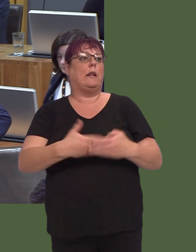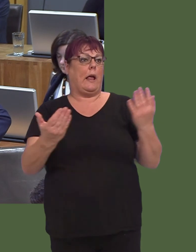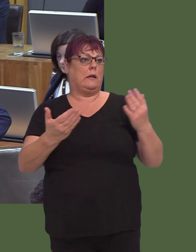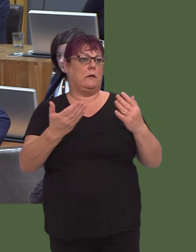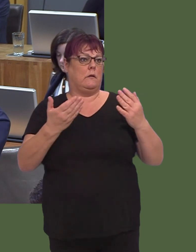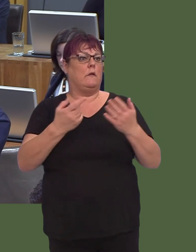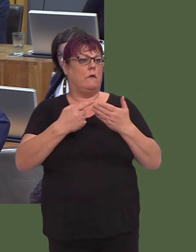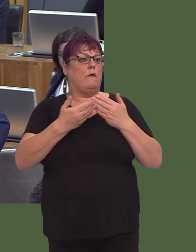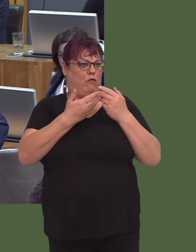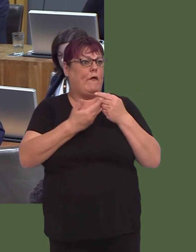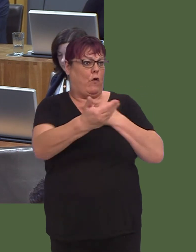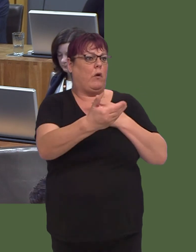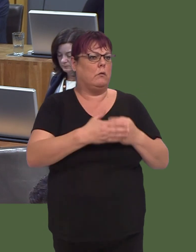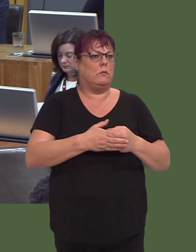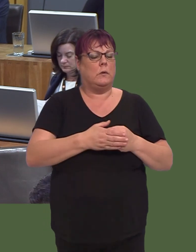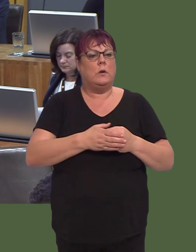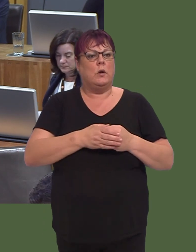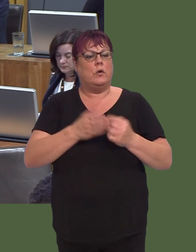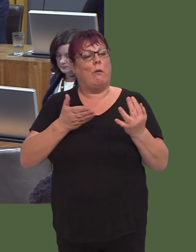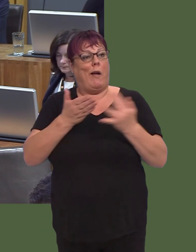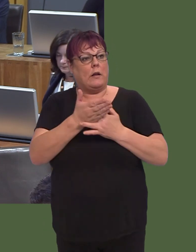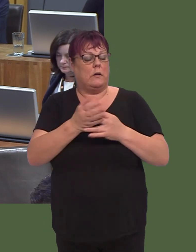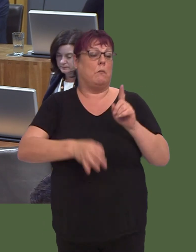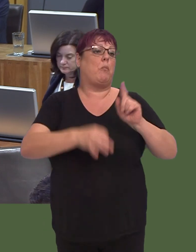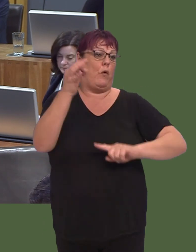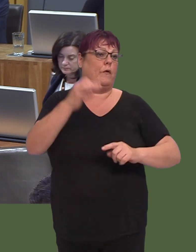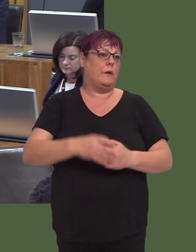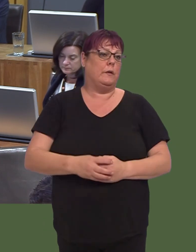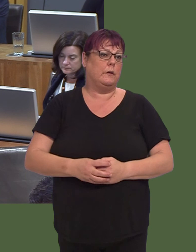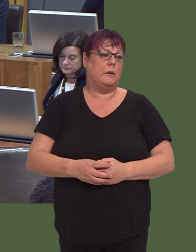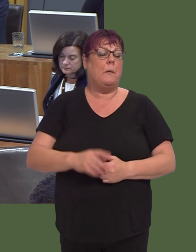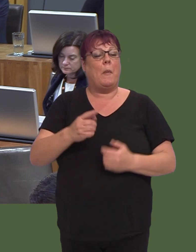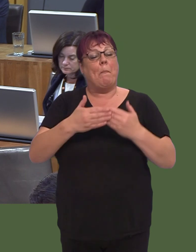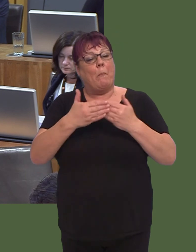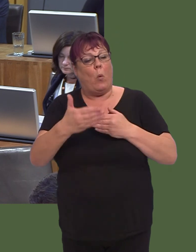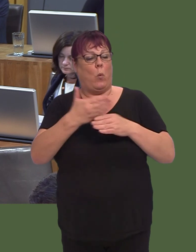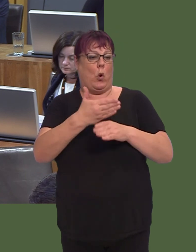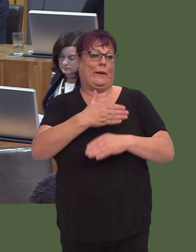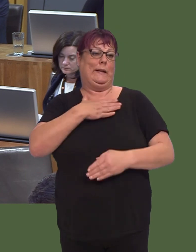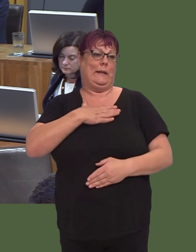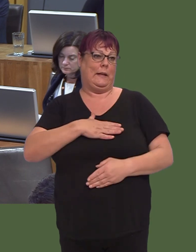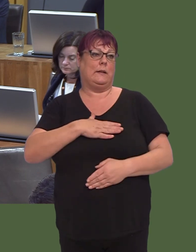So, performance has improved significantly since 2017, but, of course, more work needs